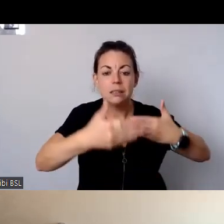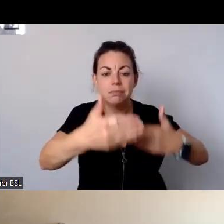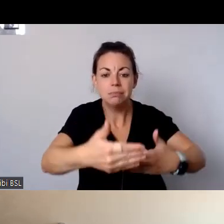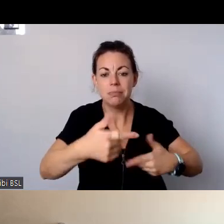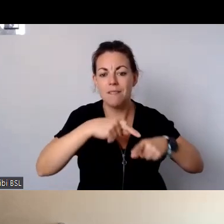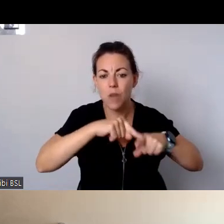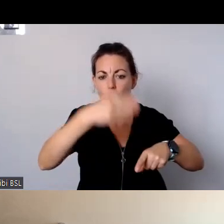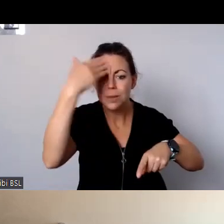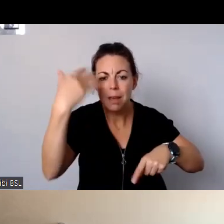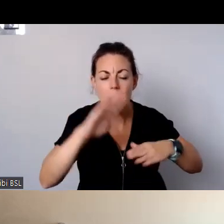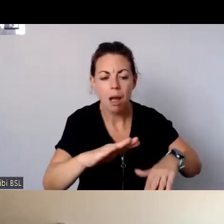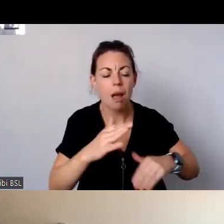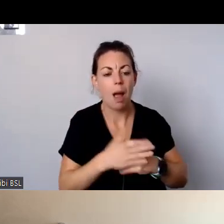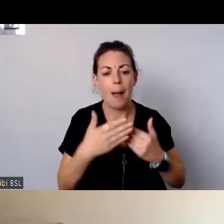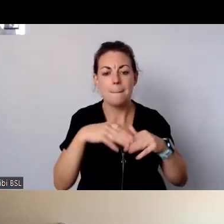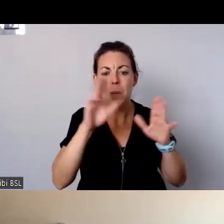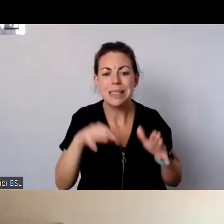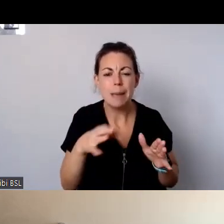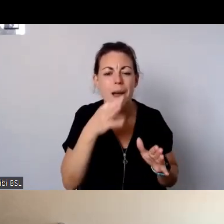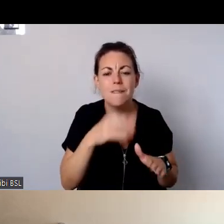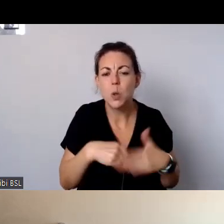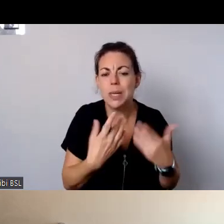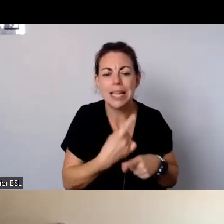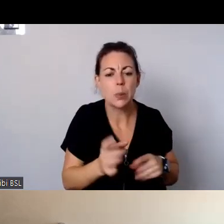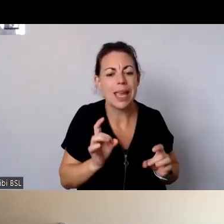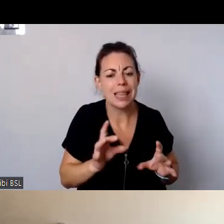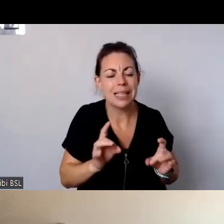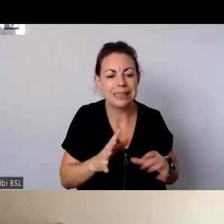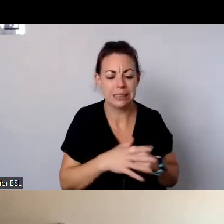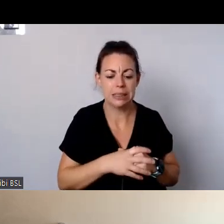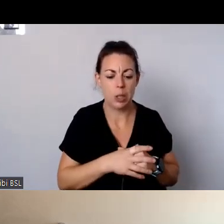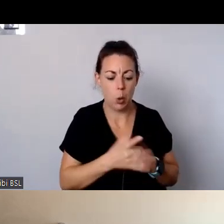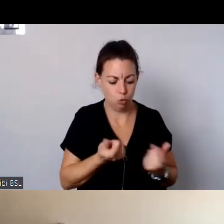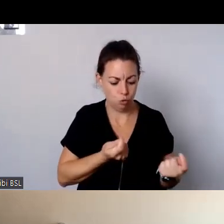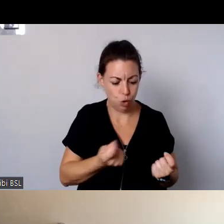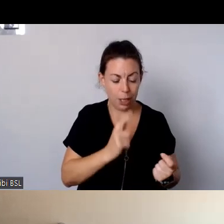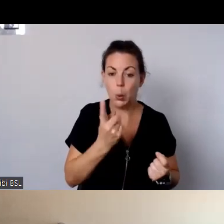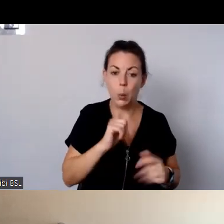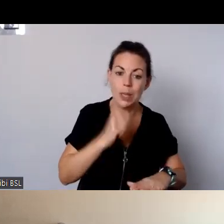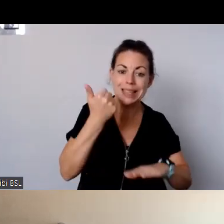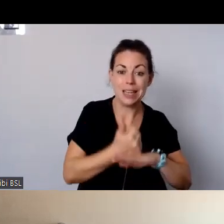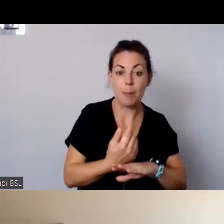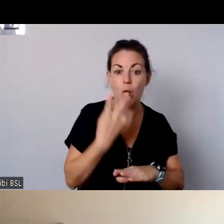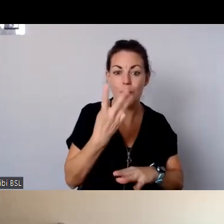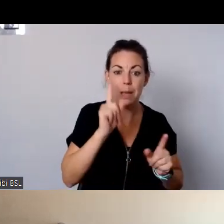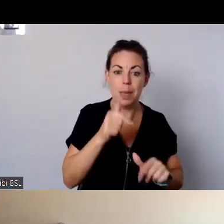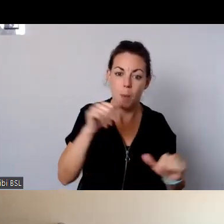The museum was run and started by three crab enthusiast friends with no experience in the museum sector.